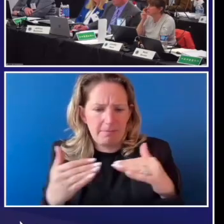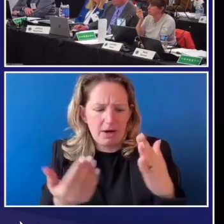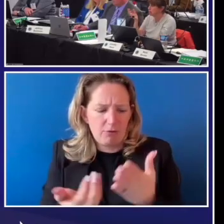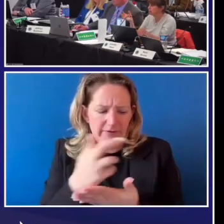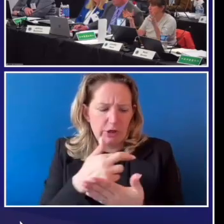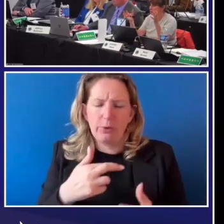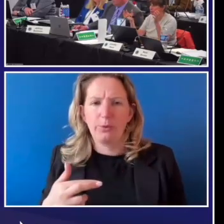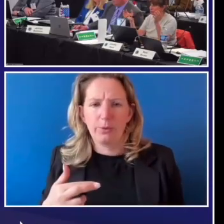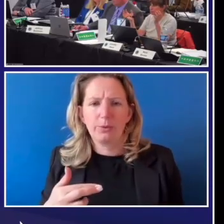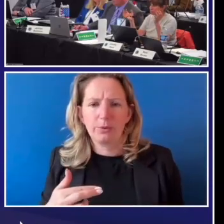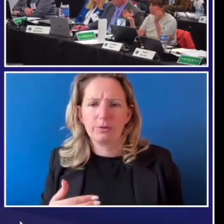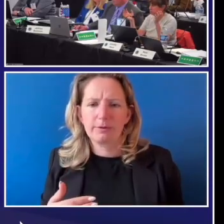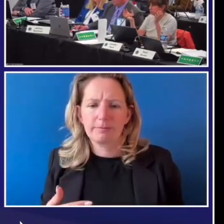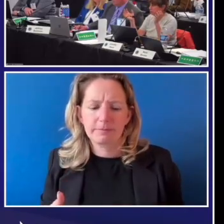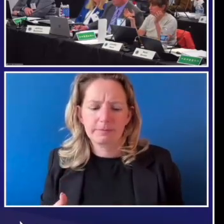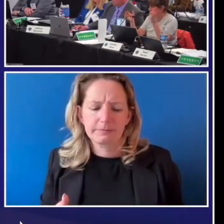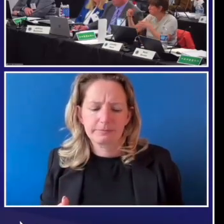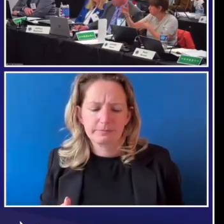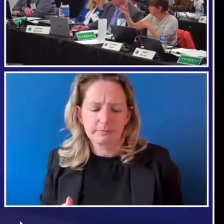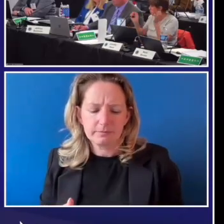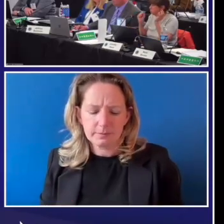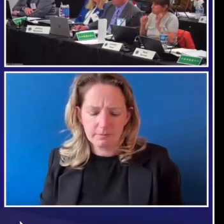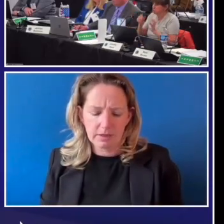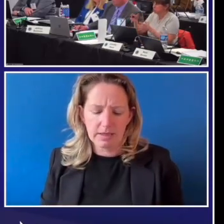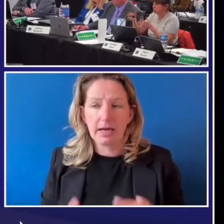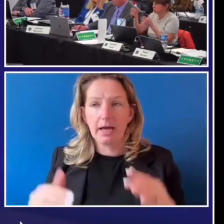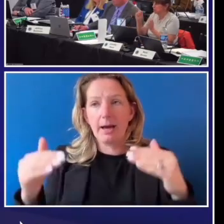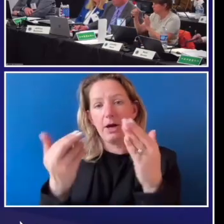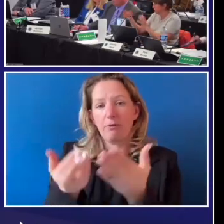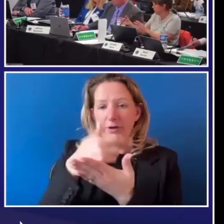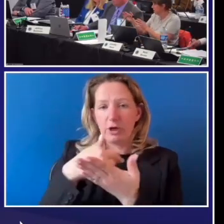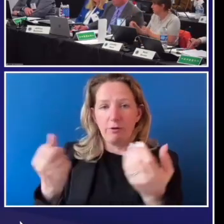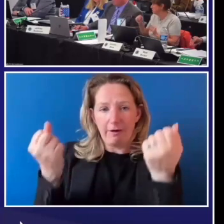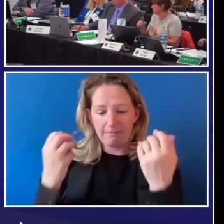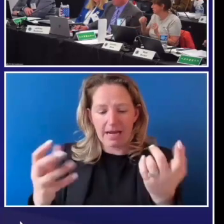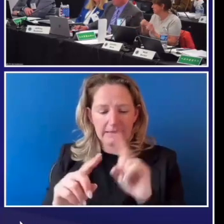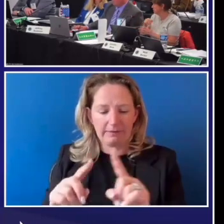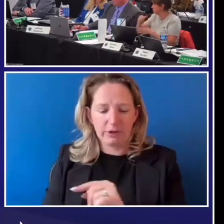because the concept of sort of a peer review of a bunch of institutions, have an accrediting agency, and there's a